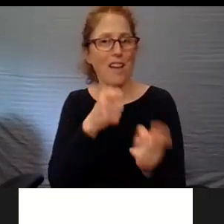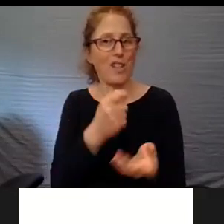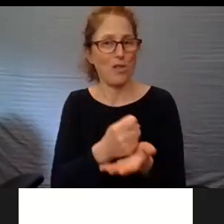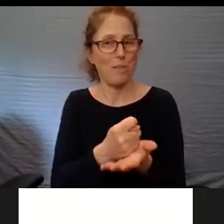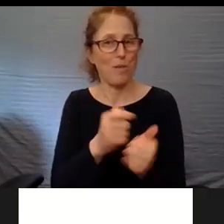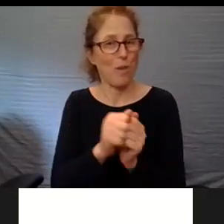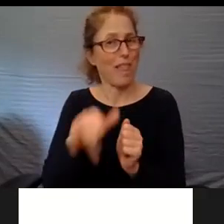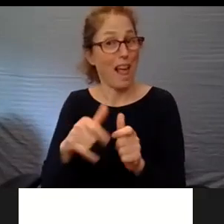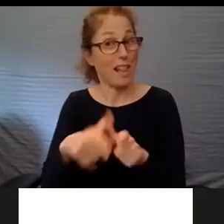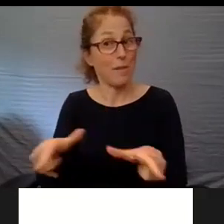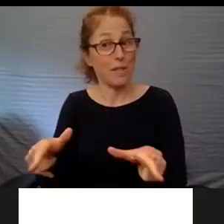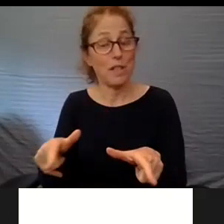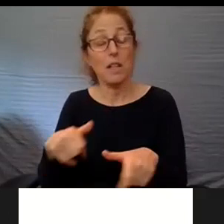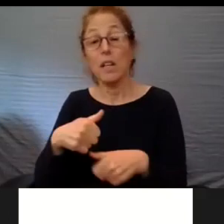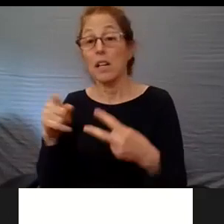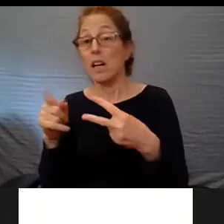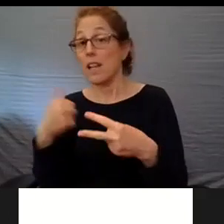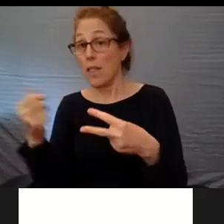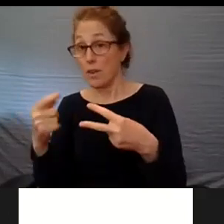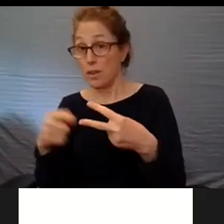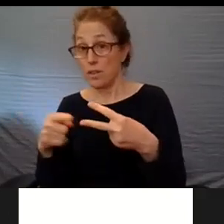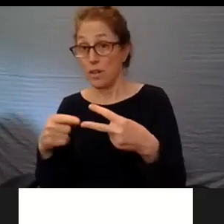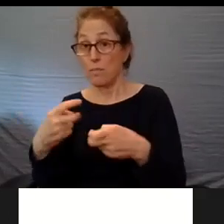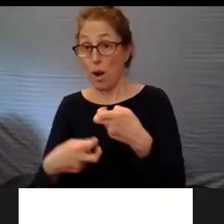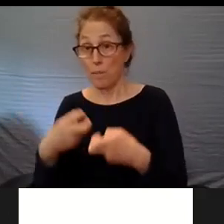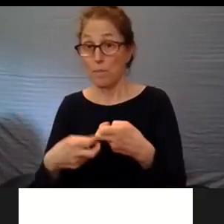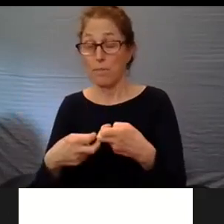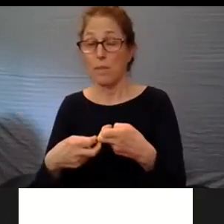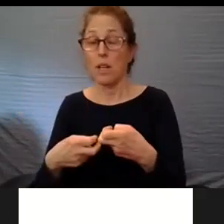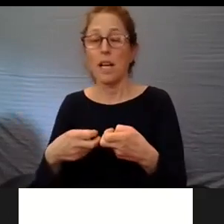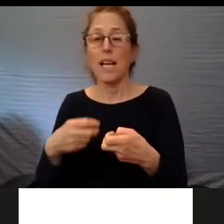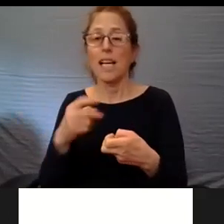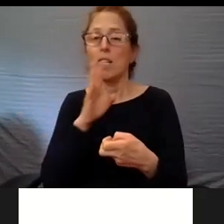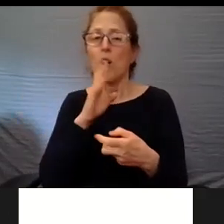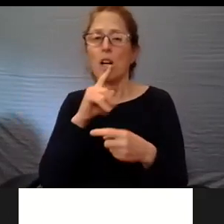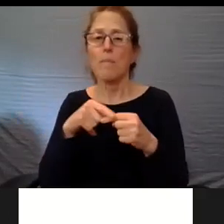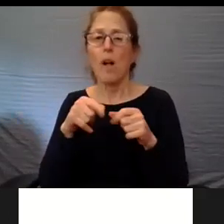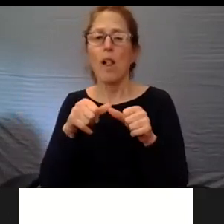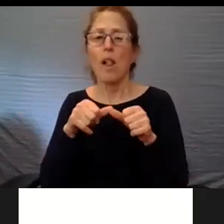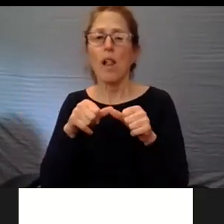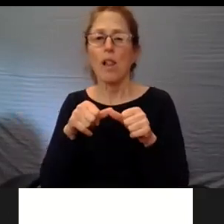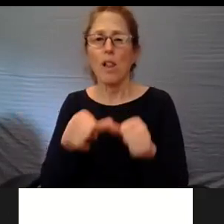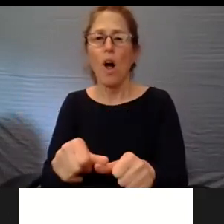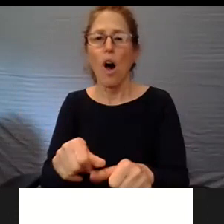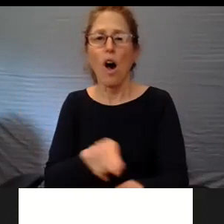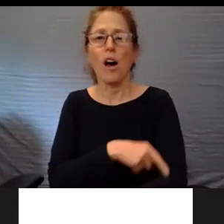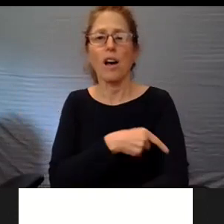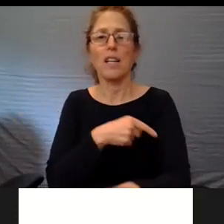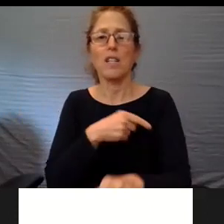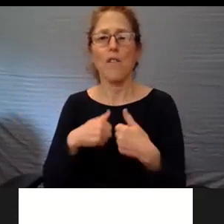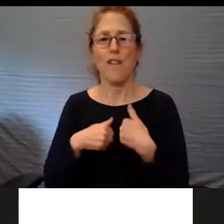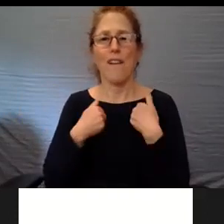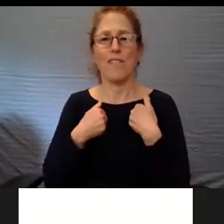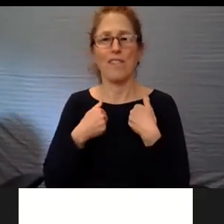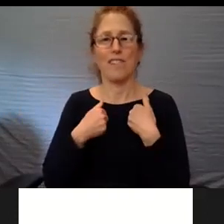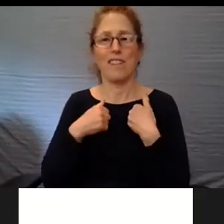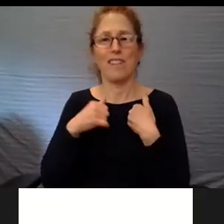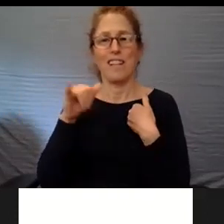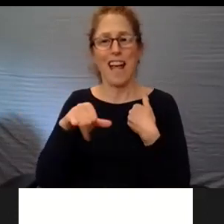And the other problem is that it considers long-term survival as a triage criterion, and that's an issue